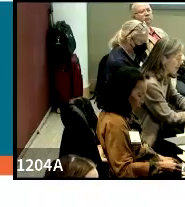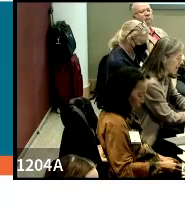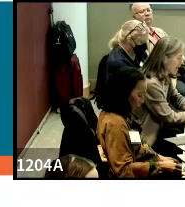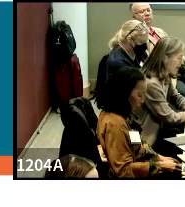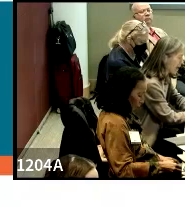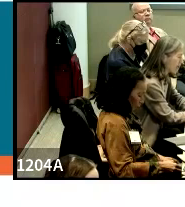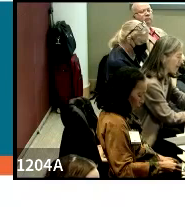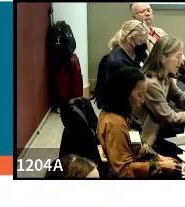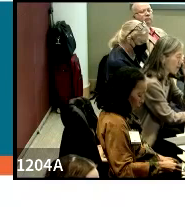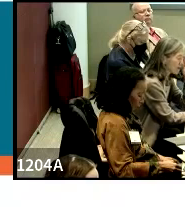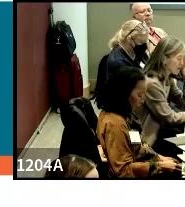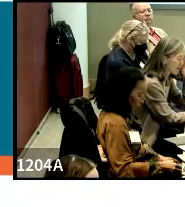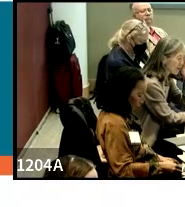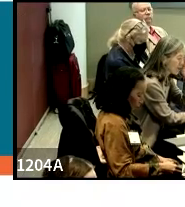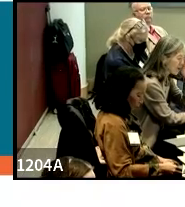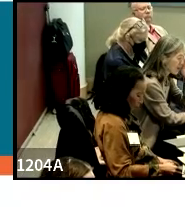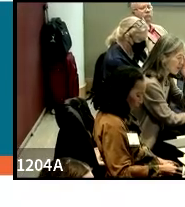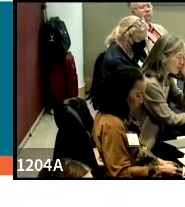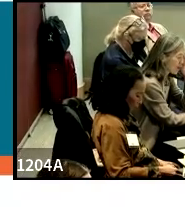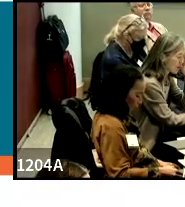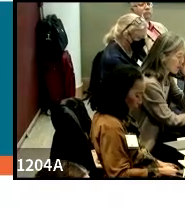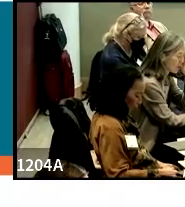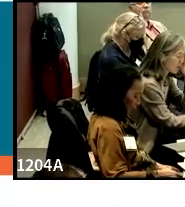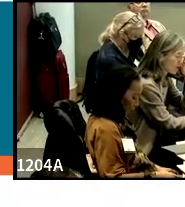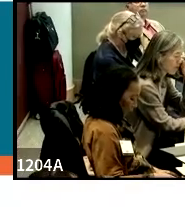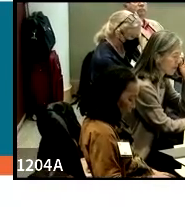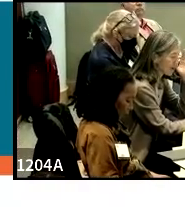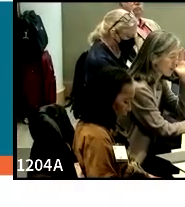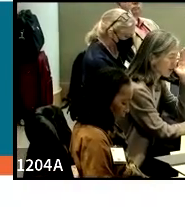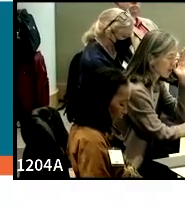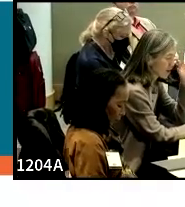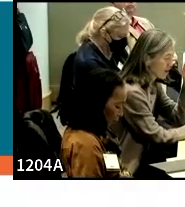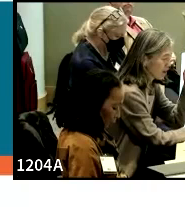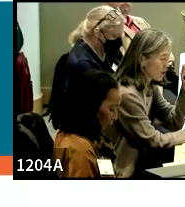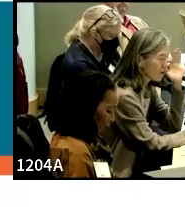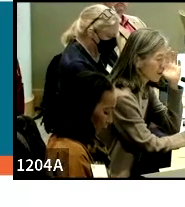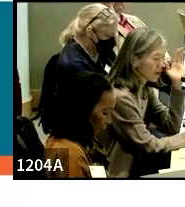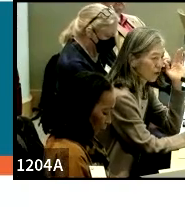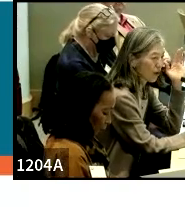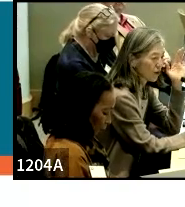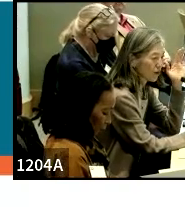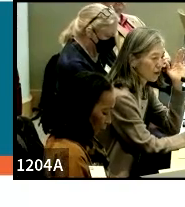And kind of I'm thinking along the lines of Josh in terms of stepping back to say like, what is the bigger question?